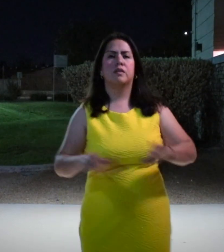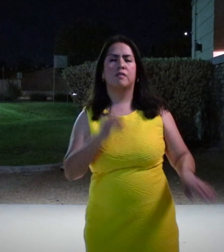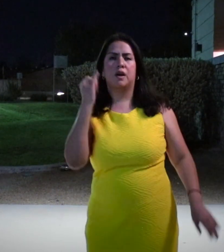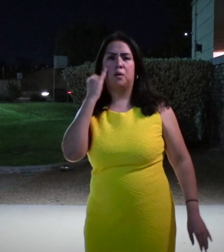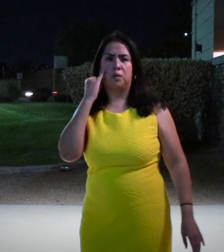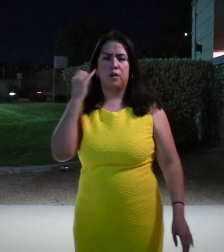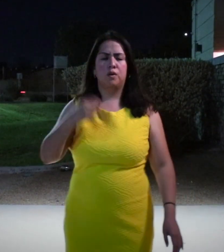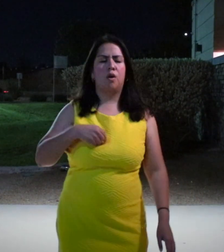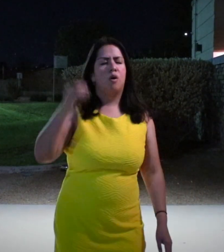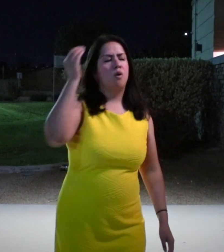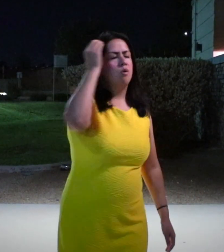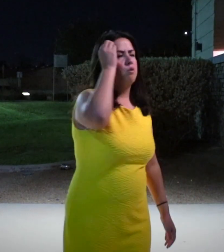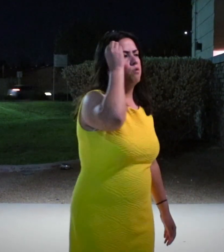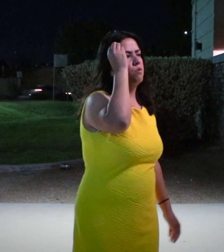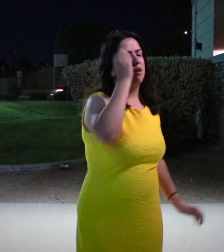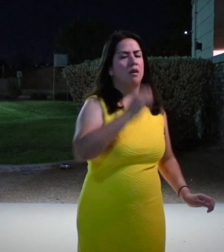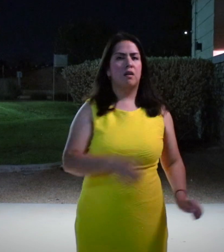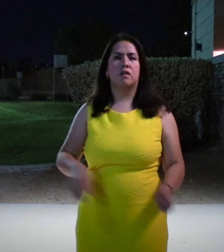If I would have known, oh